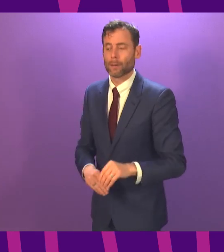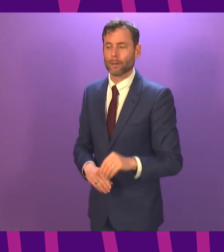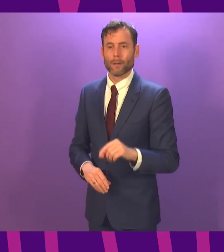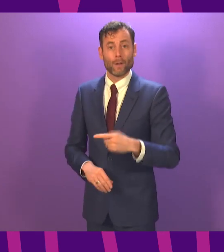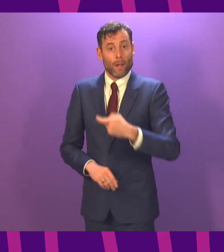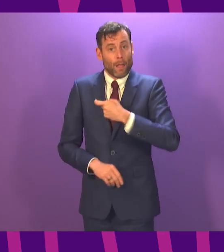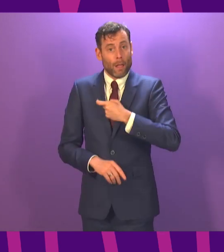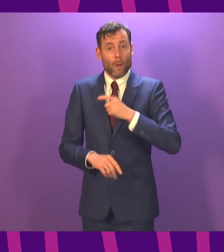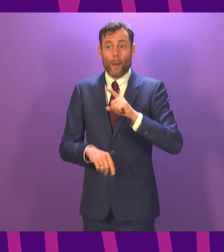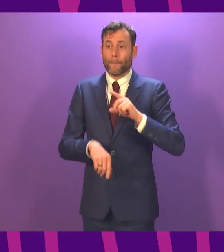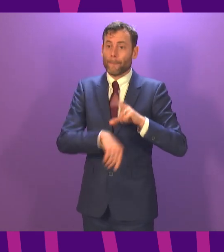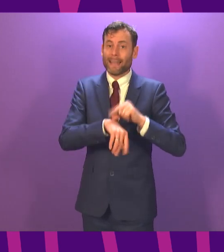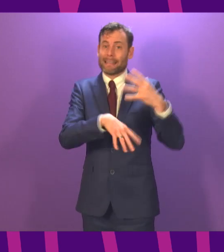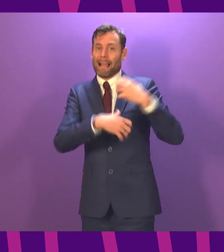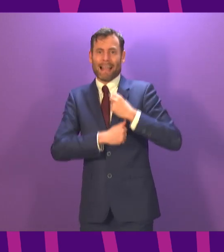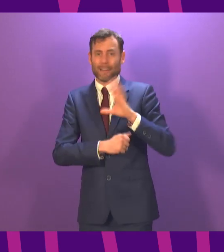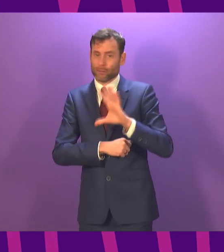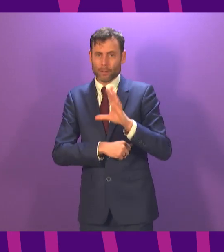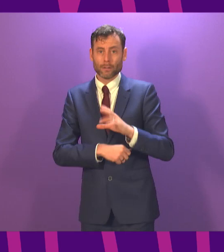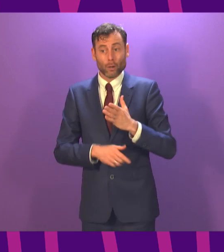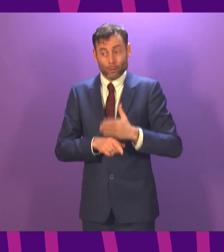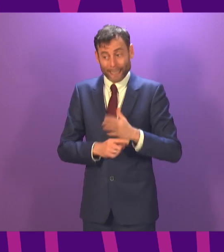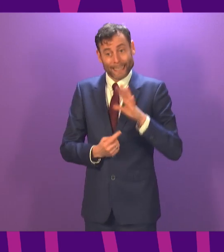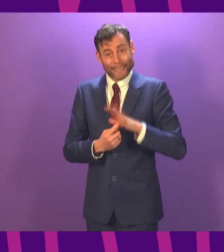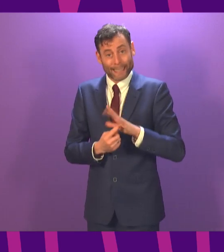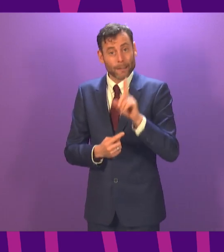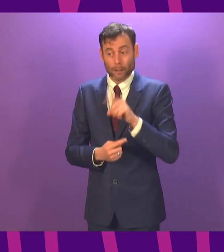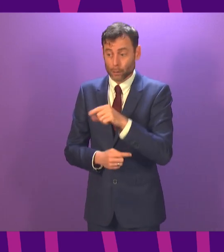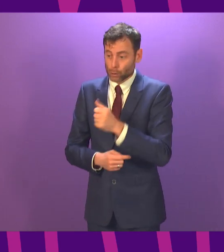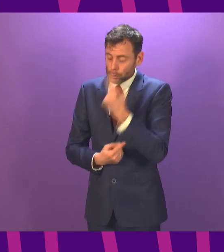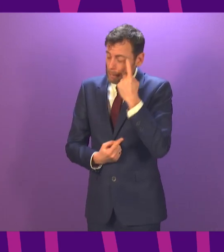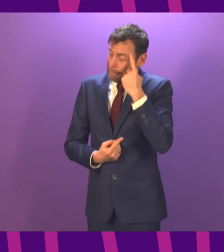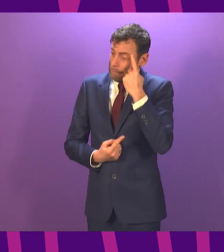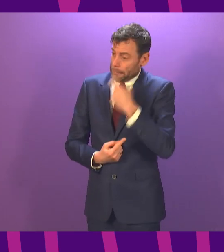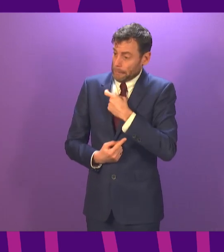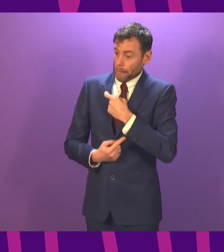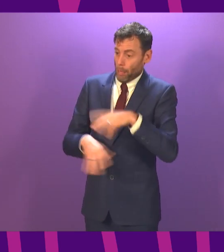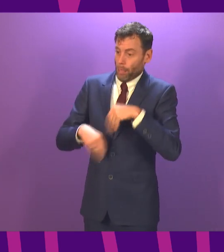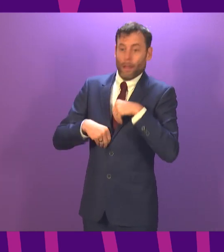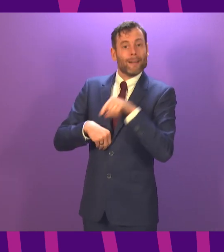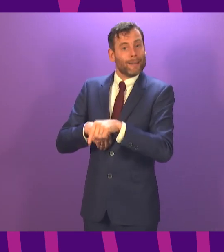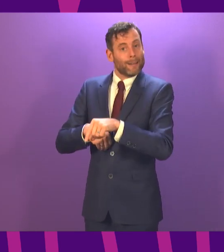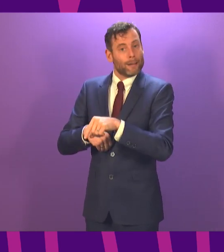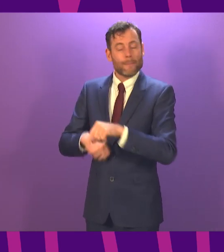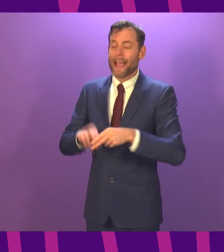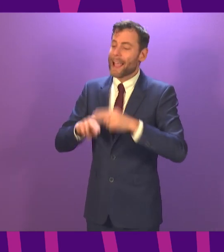because of the police, but because of the virus—of travelling when we do not have to travel, because that poses risks to our health. However, people should not be fearful